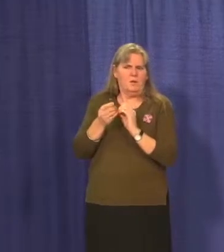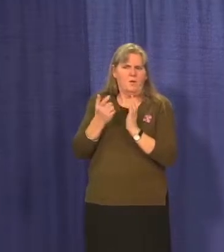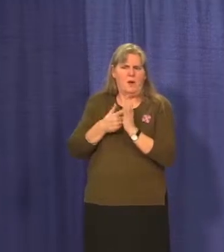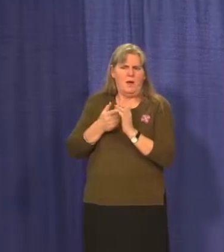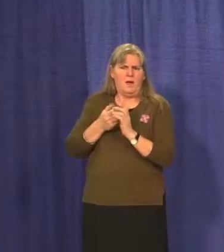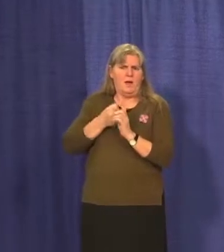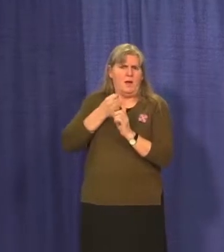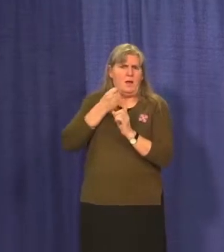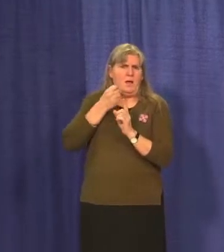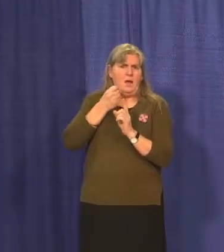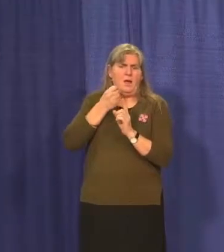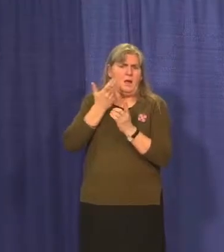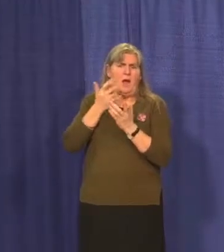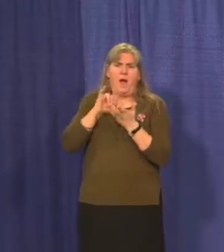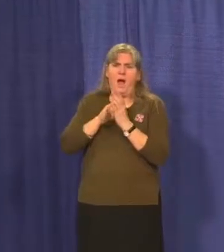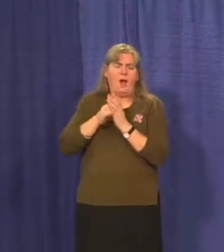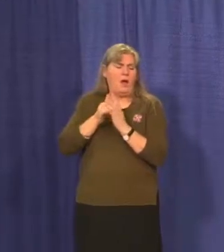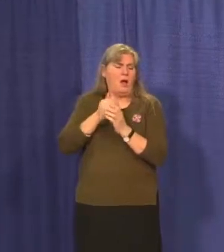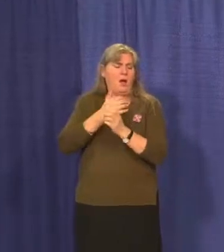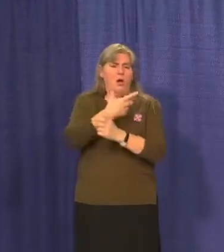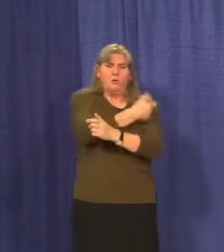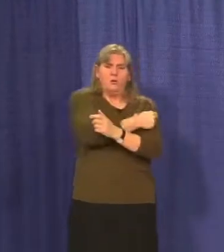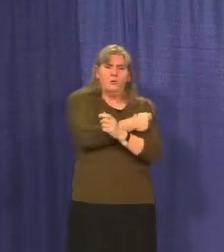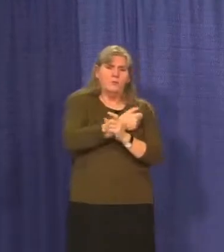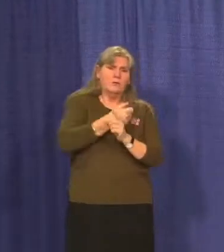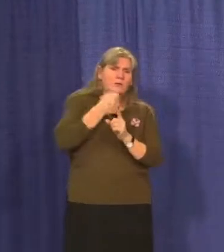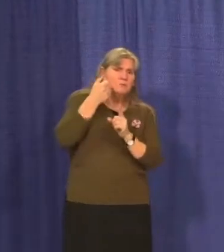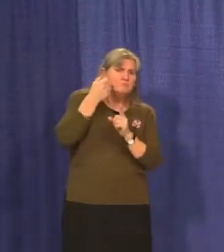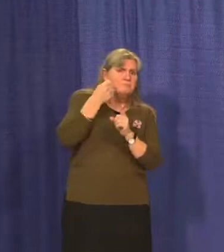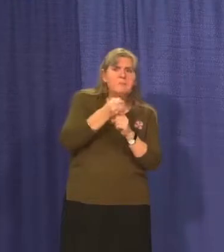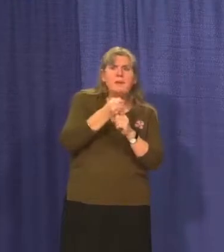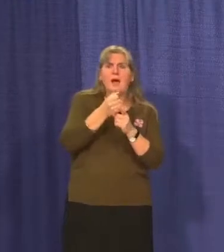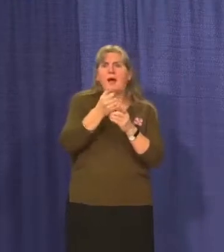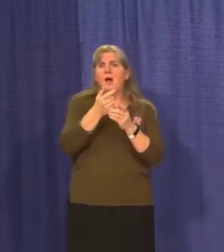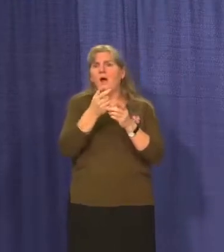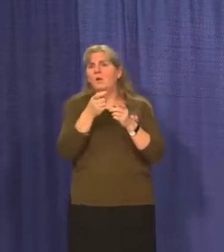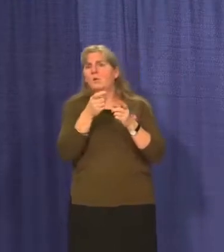actual effectiveness of vaccine in COVID active areas.